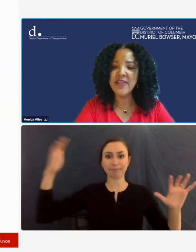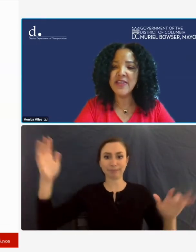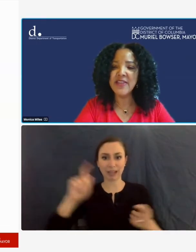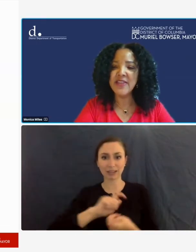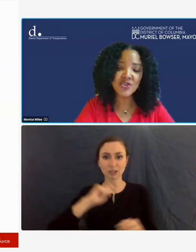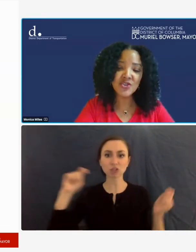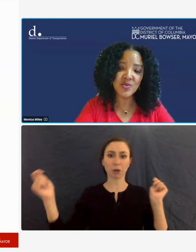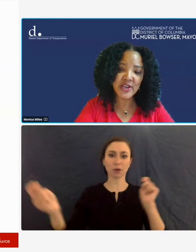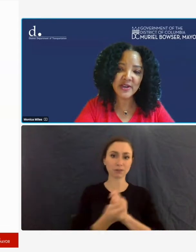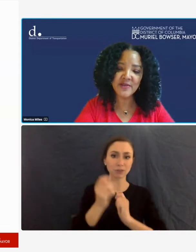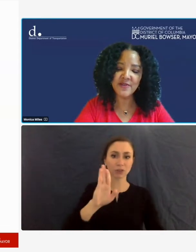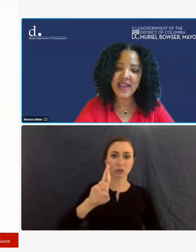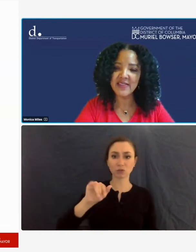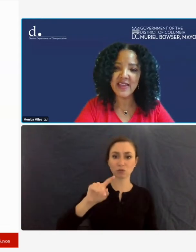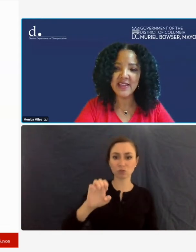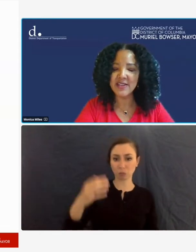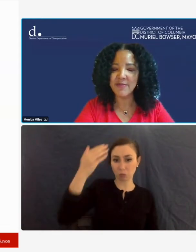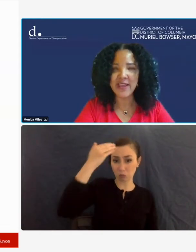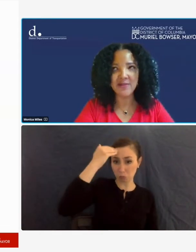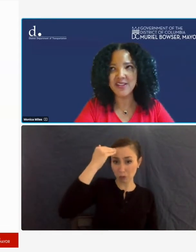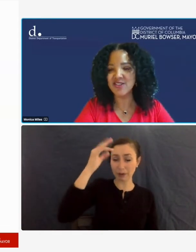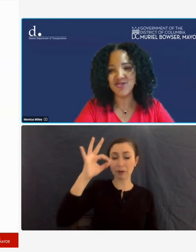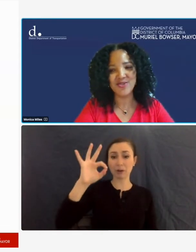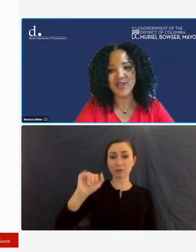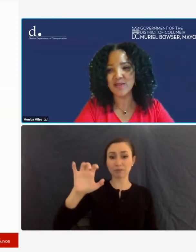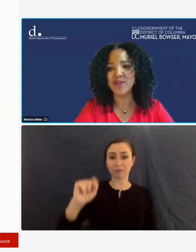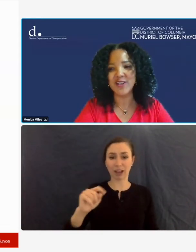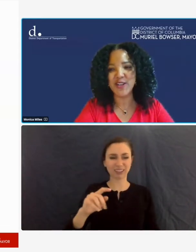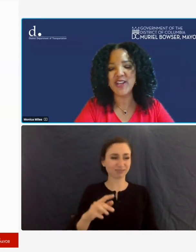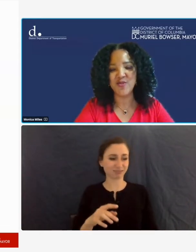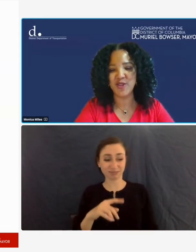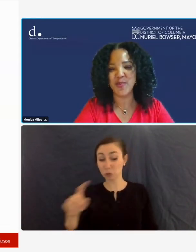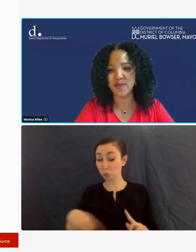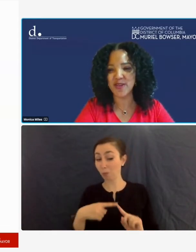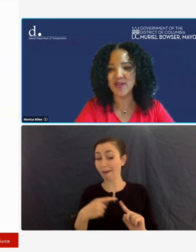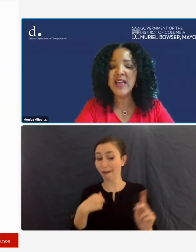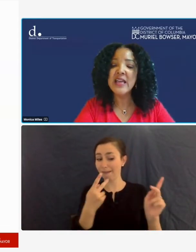makes you aware of the fact that man when this is trued up you're going to be hit with big bill then